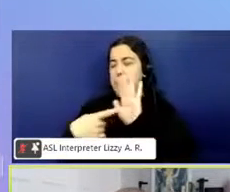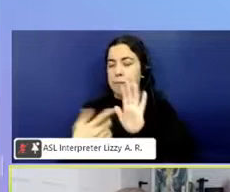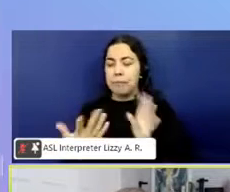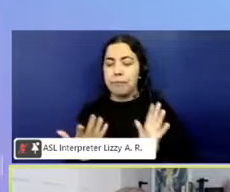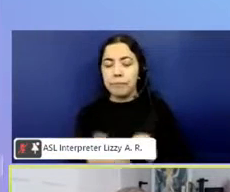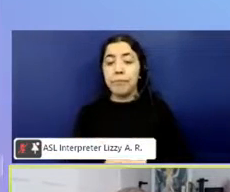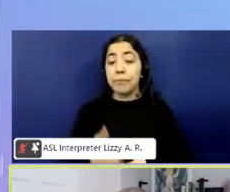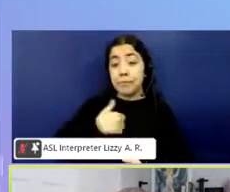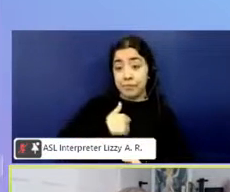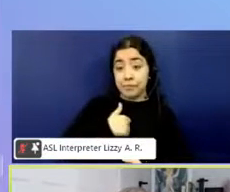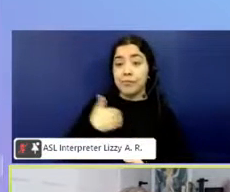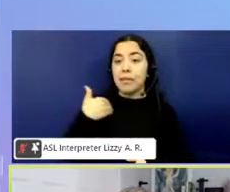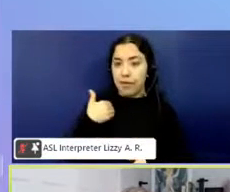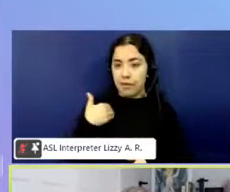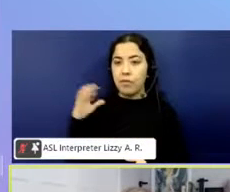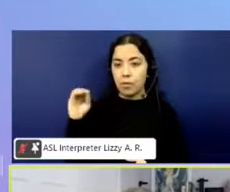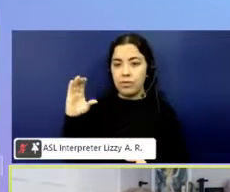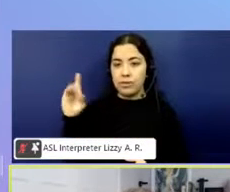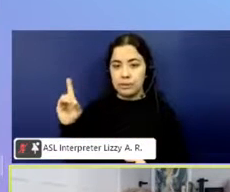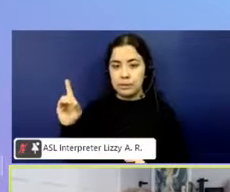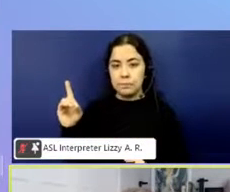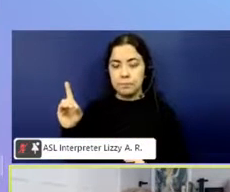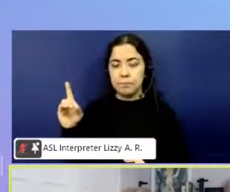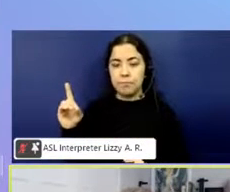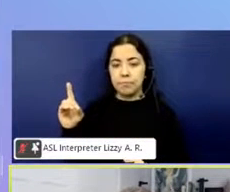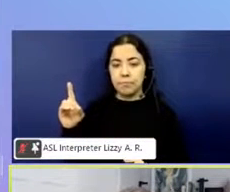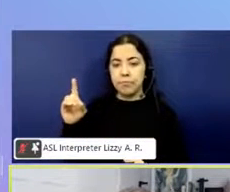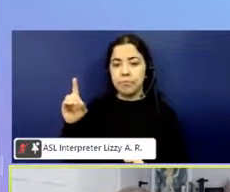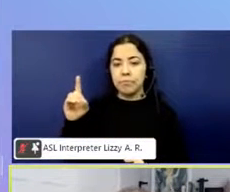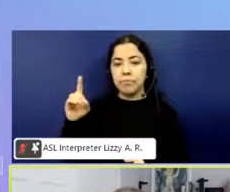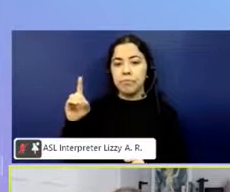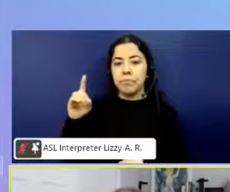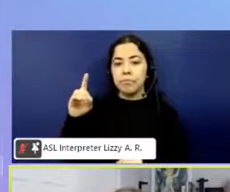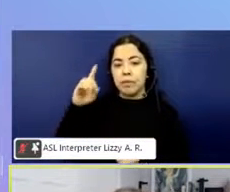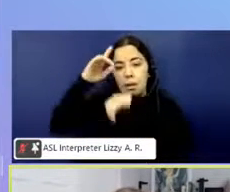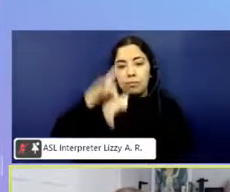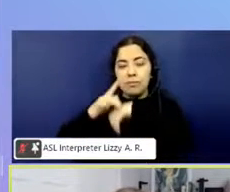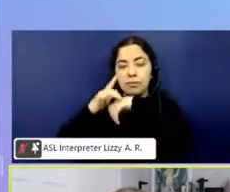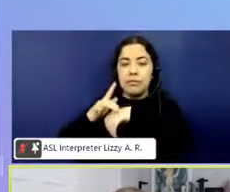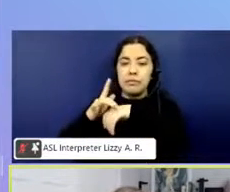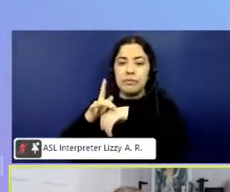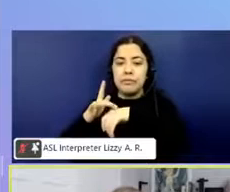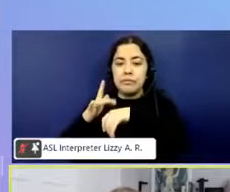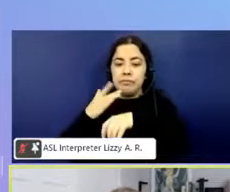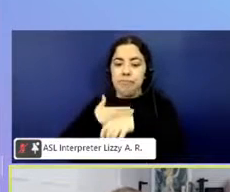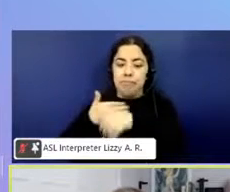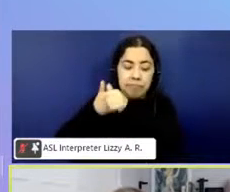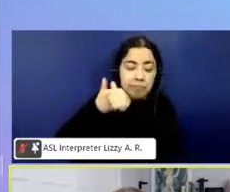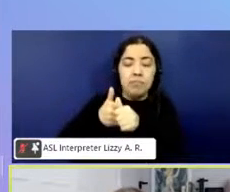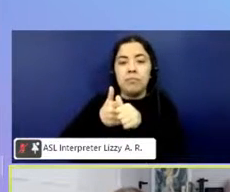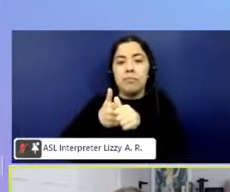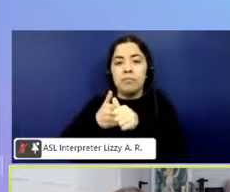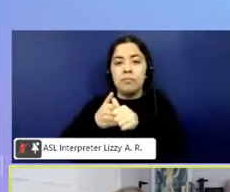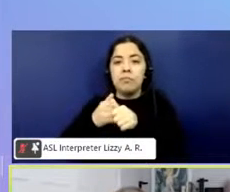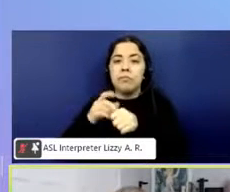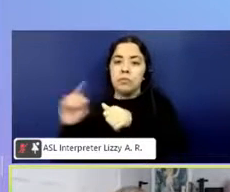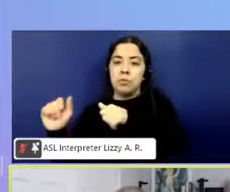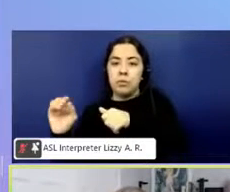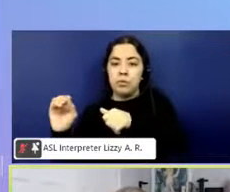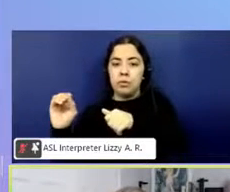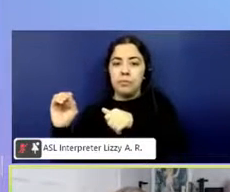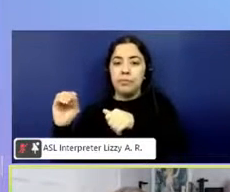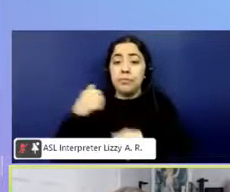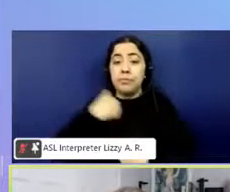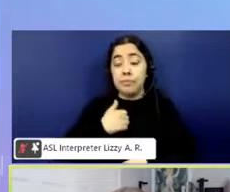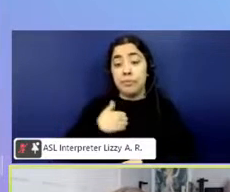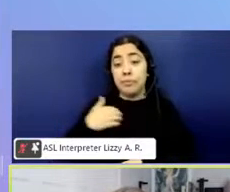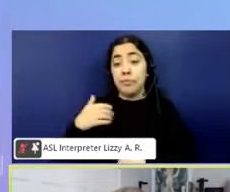OCD obsessive compulsive disorder and one of my friends has ADHD attention deficit hyperactivity